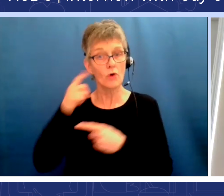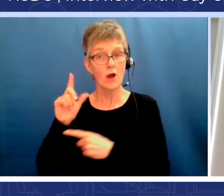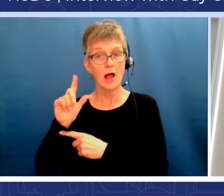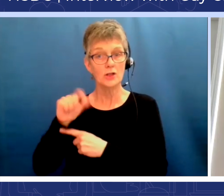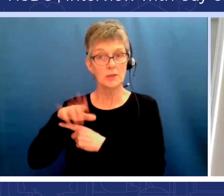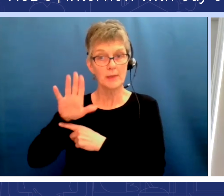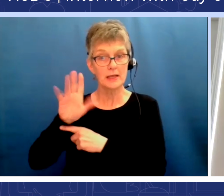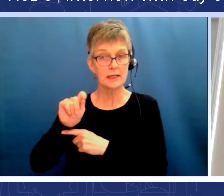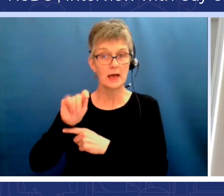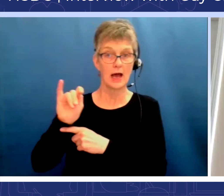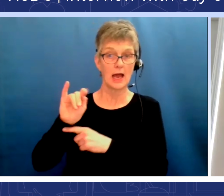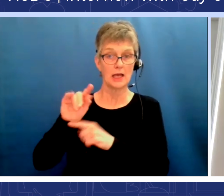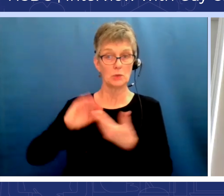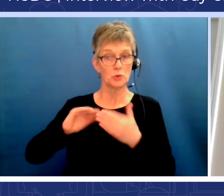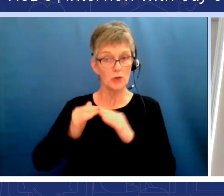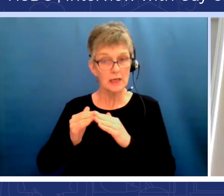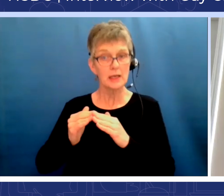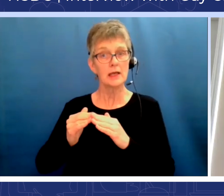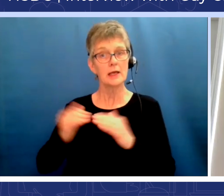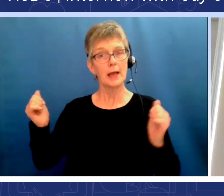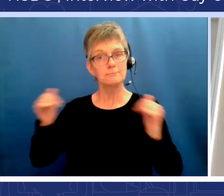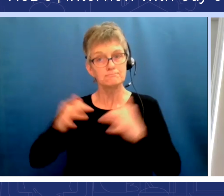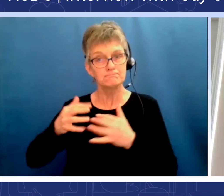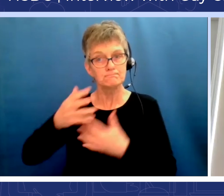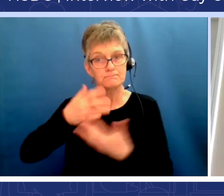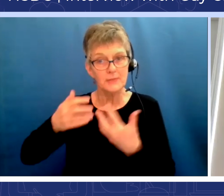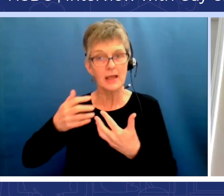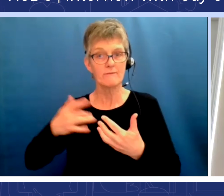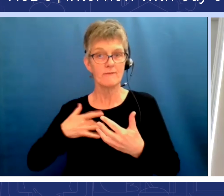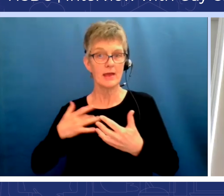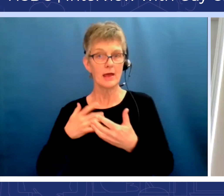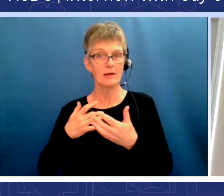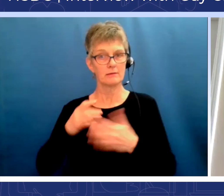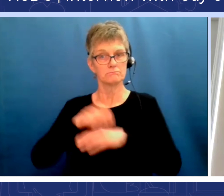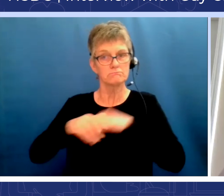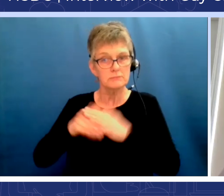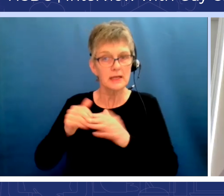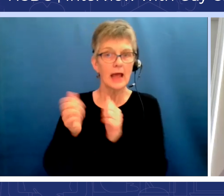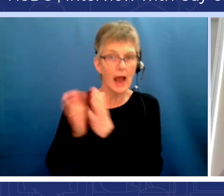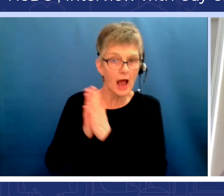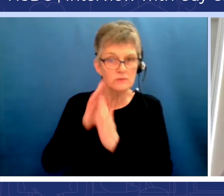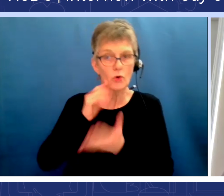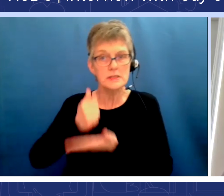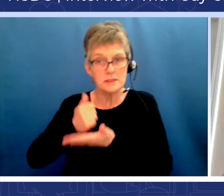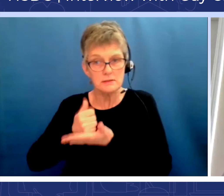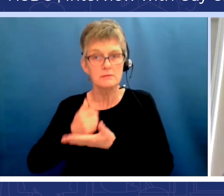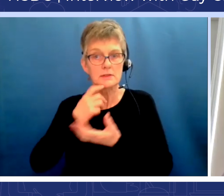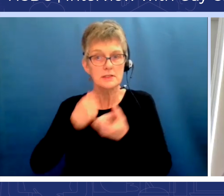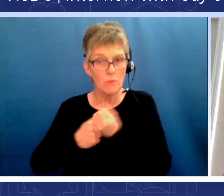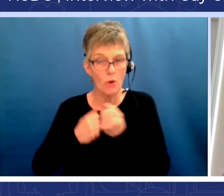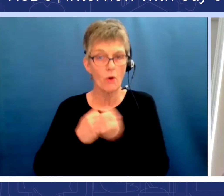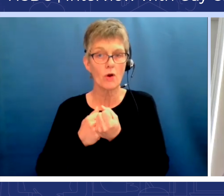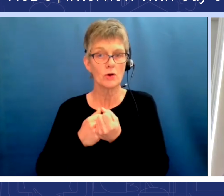LGBTQI Community to be in a space, where they can ask for assistance and needing support and things